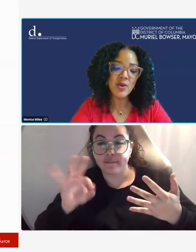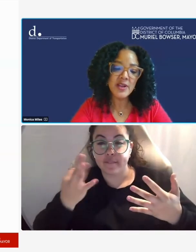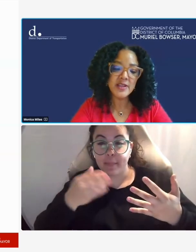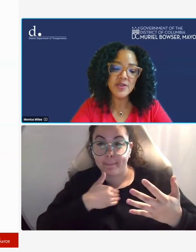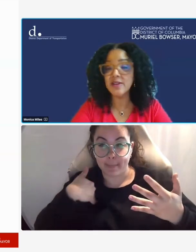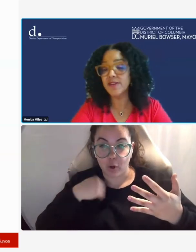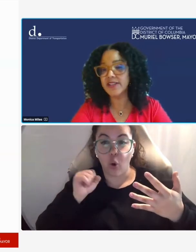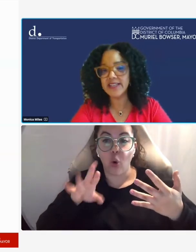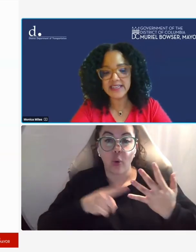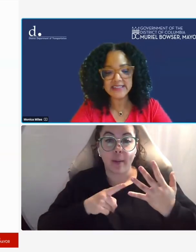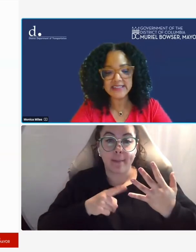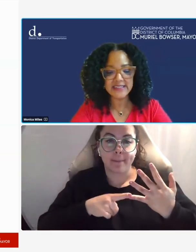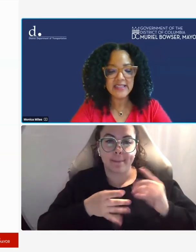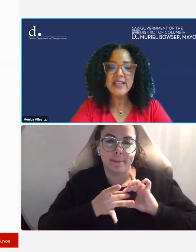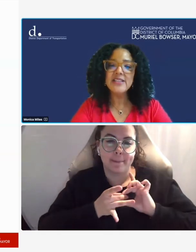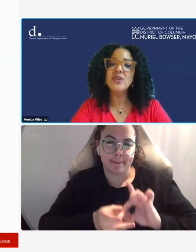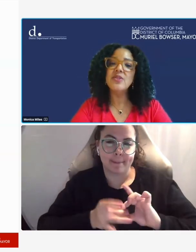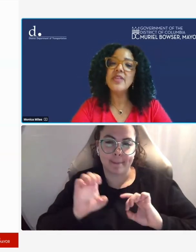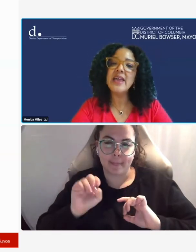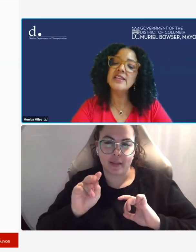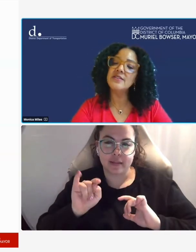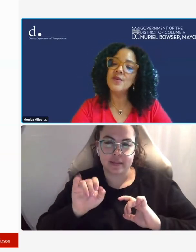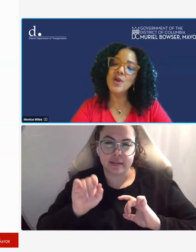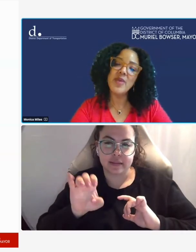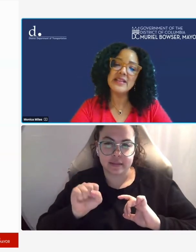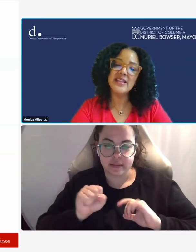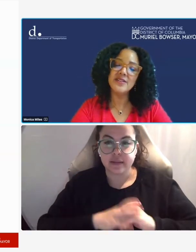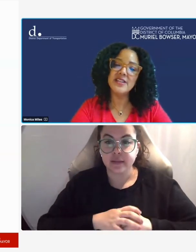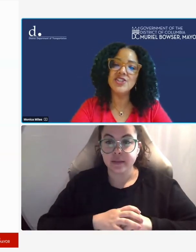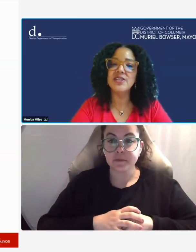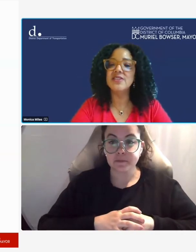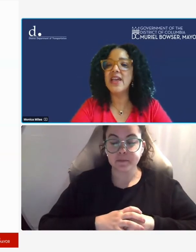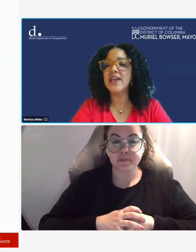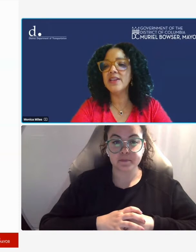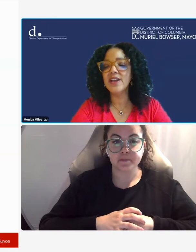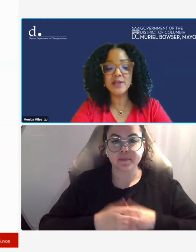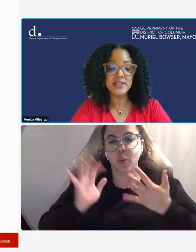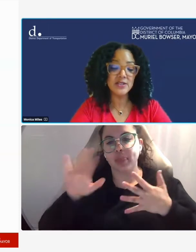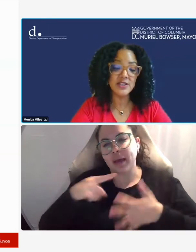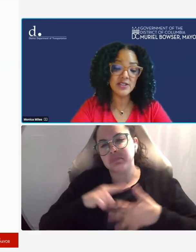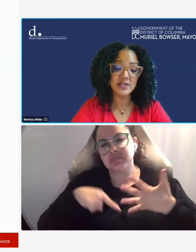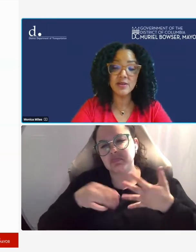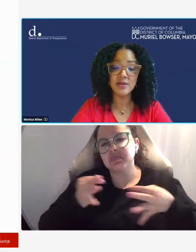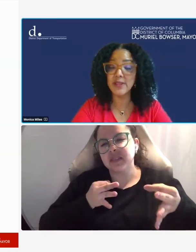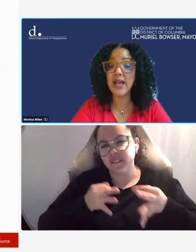it could be affiliated entities so that is the fallback definition that a dot is going to rely